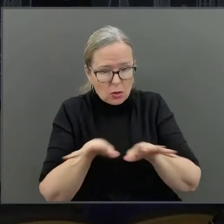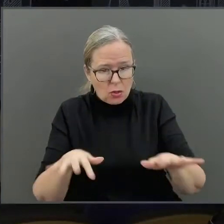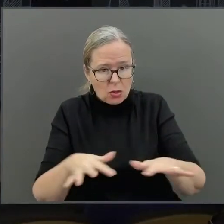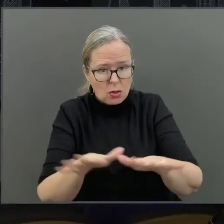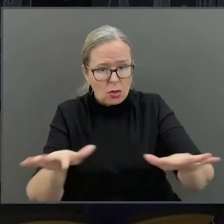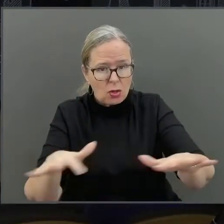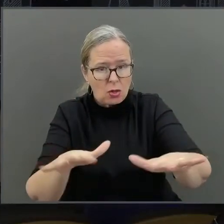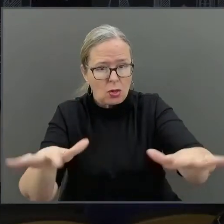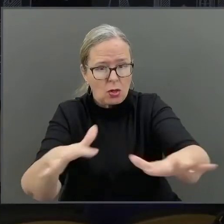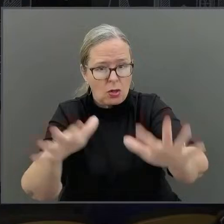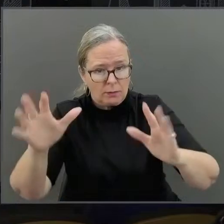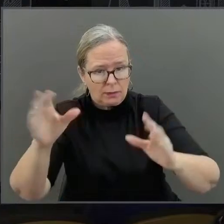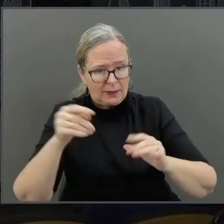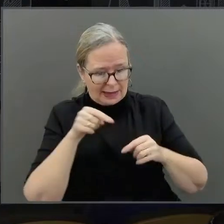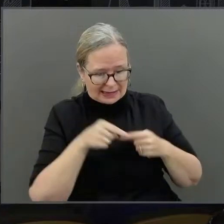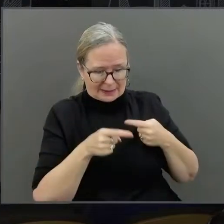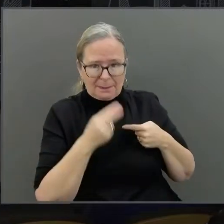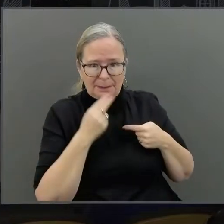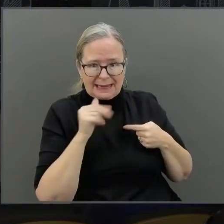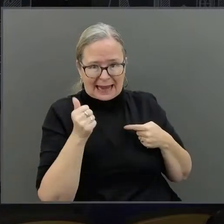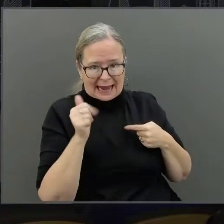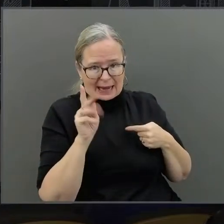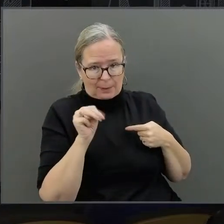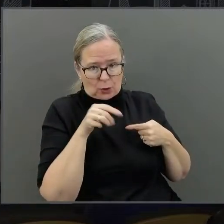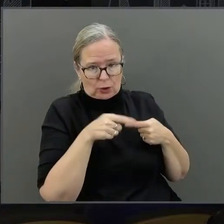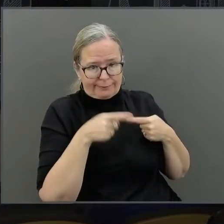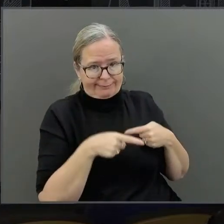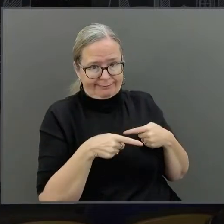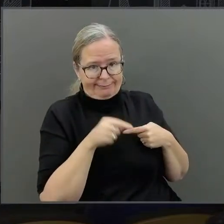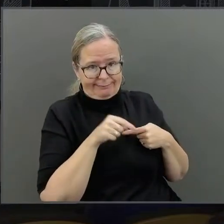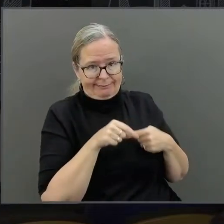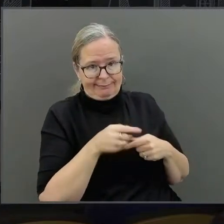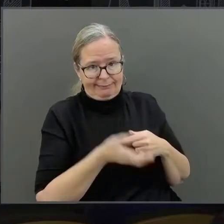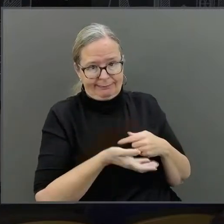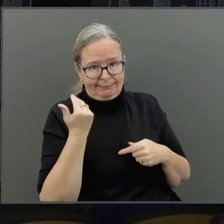believe there was any concerns with this just based on the fact that condition was r as good